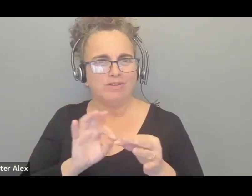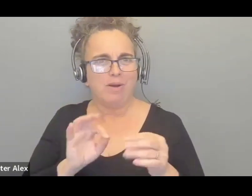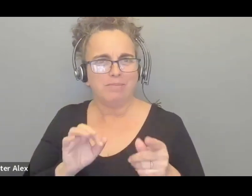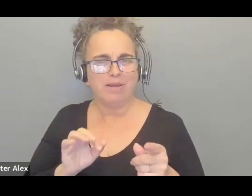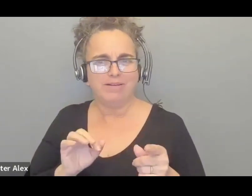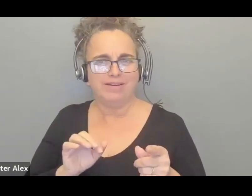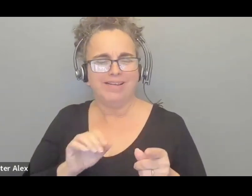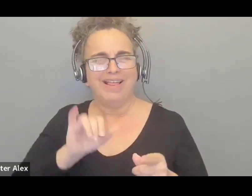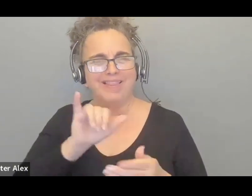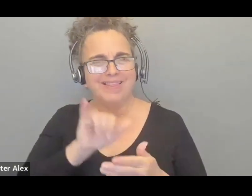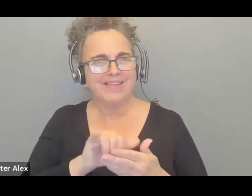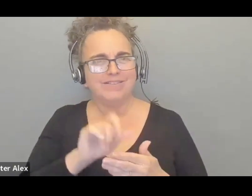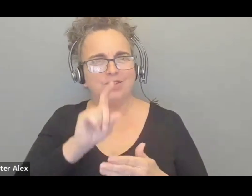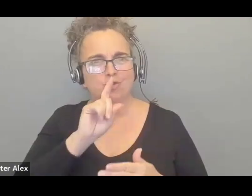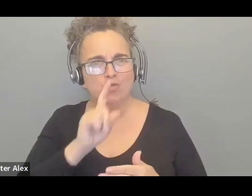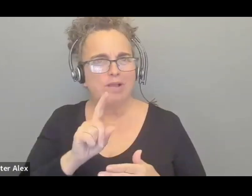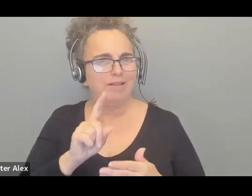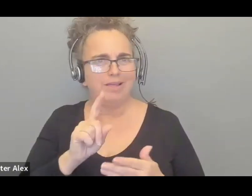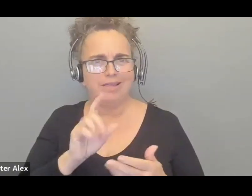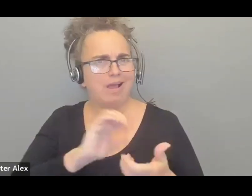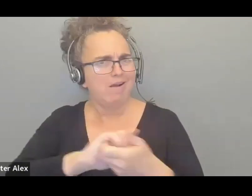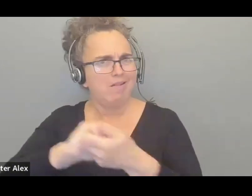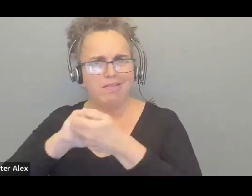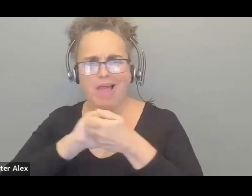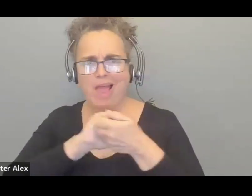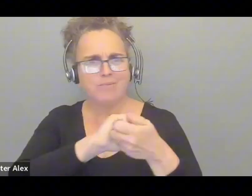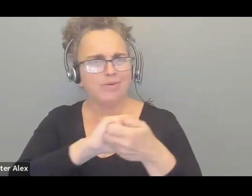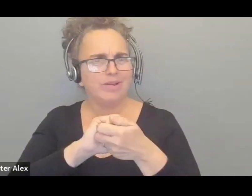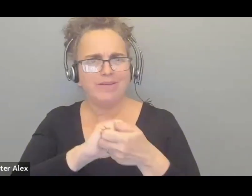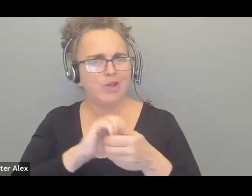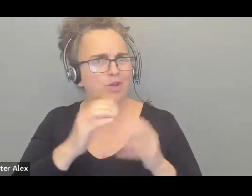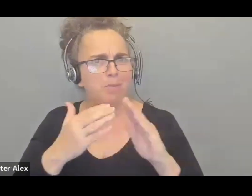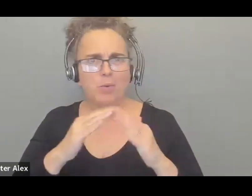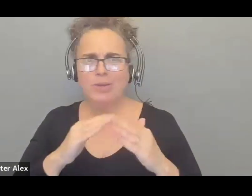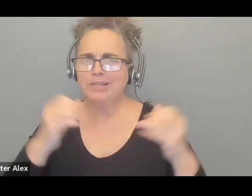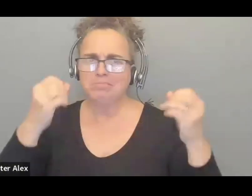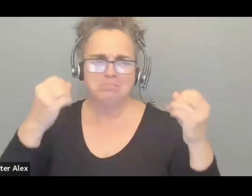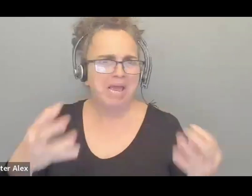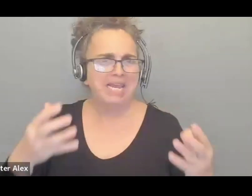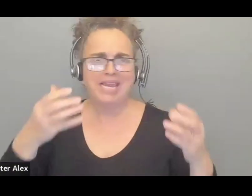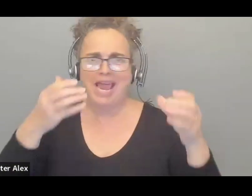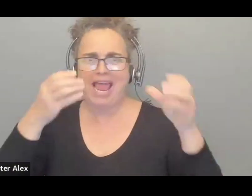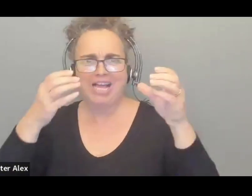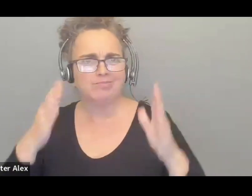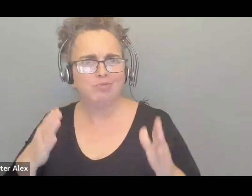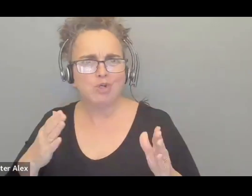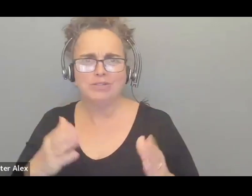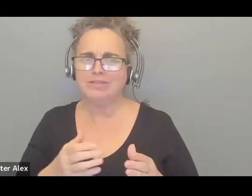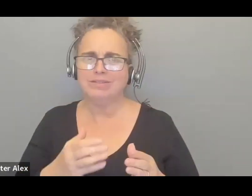a very collaborative community and man, there are many experts, there are many people out there that have created resources